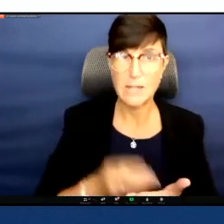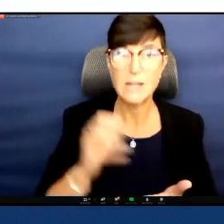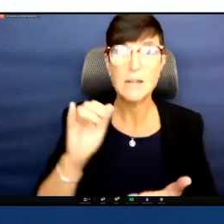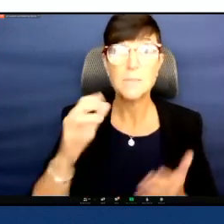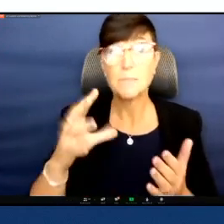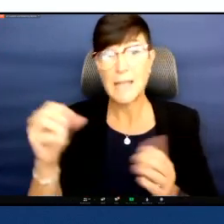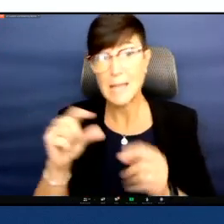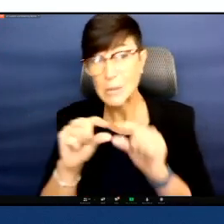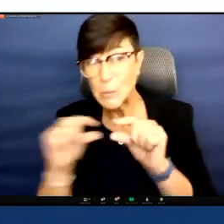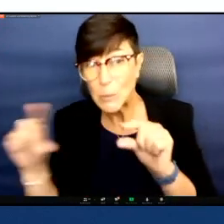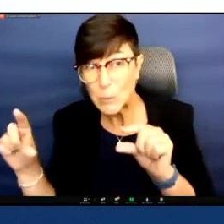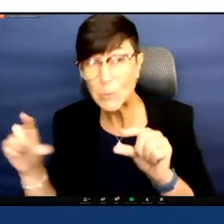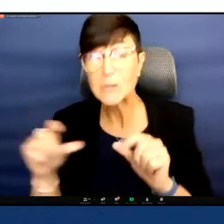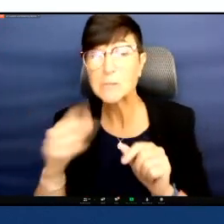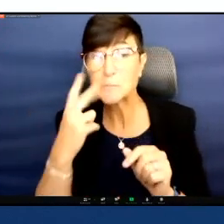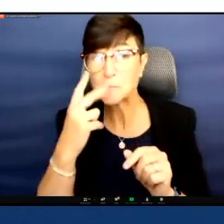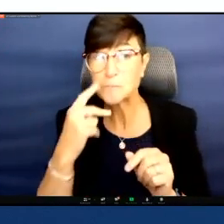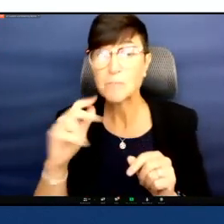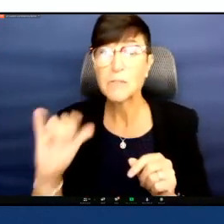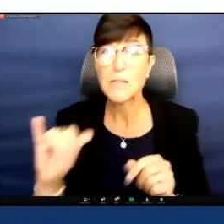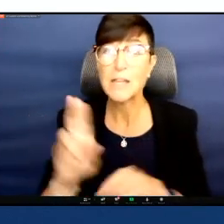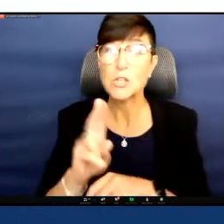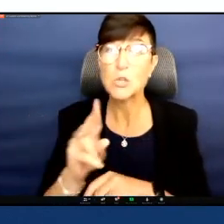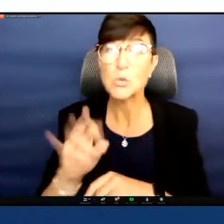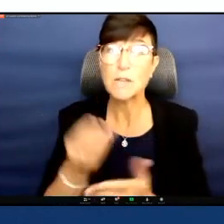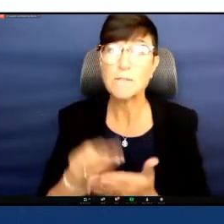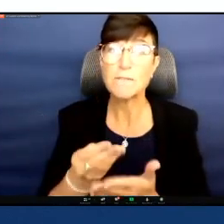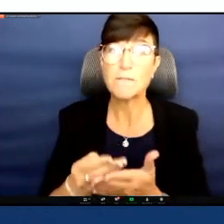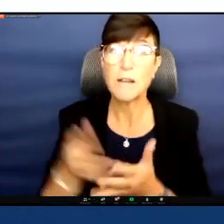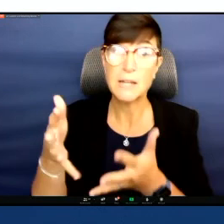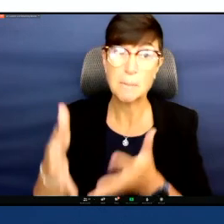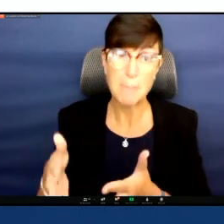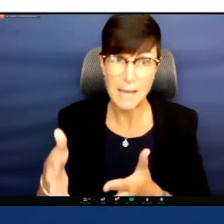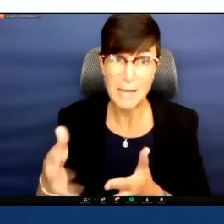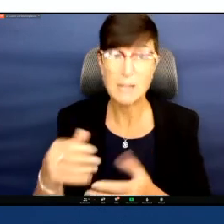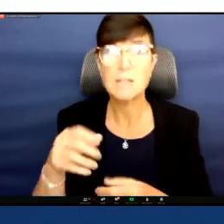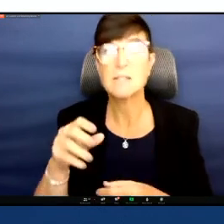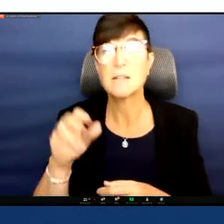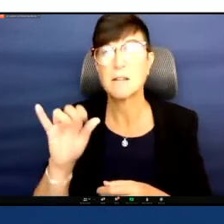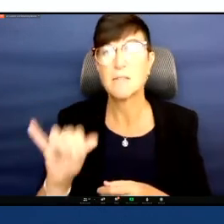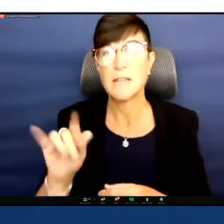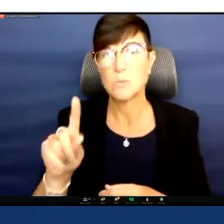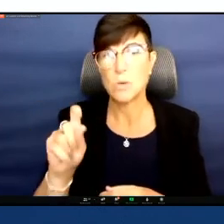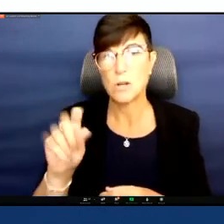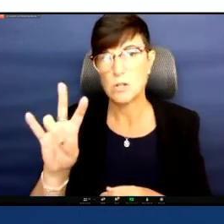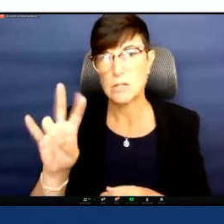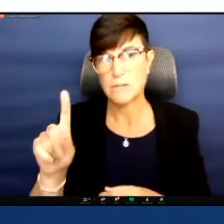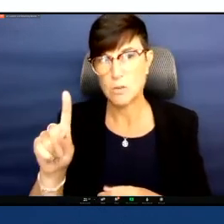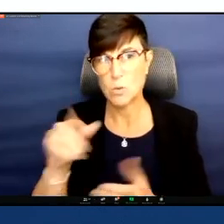which is also a discretionary funding source, represents another 171 million or 5%.